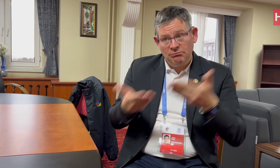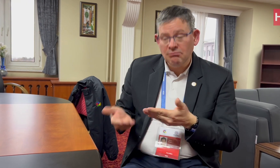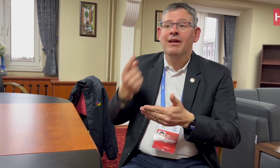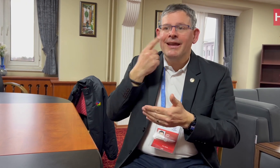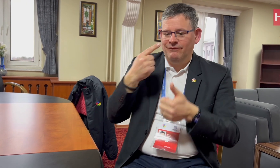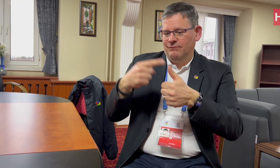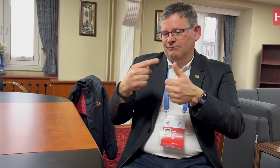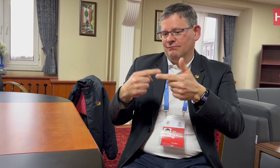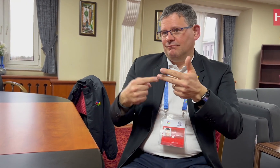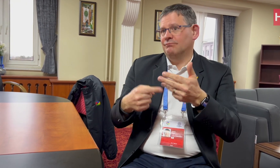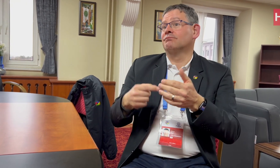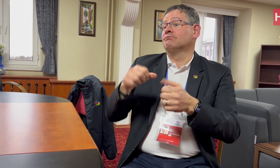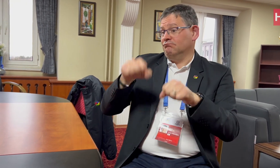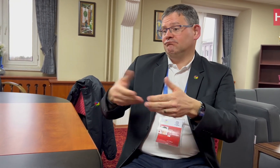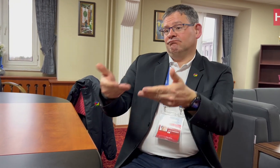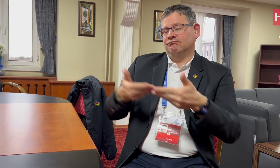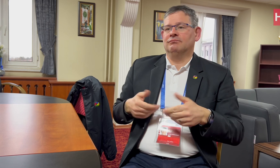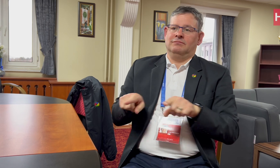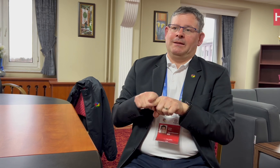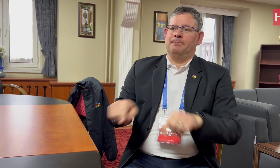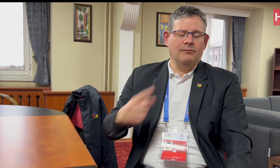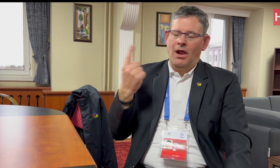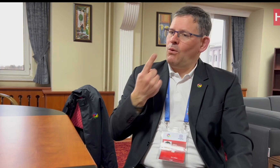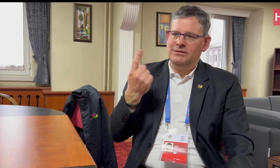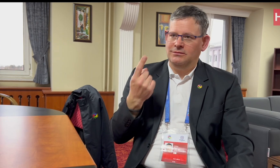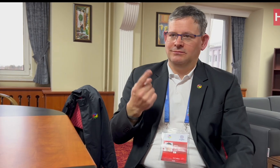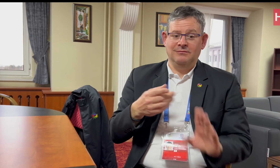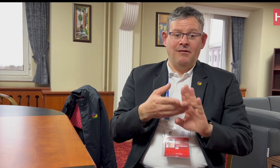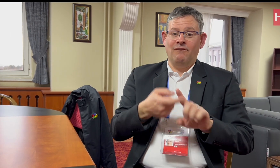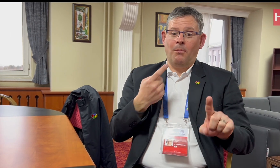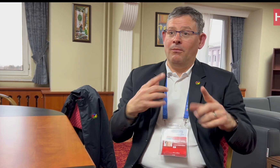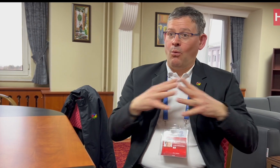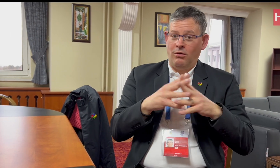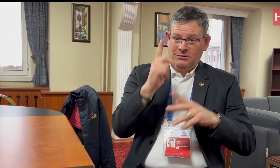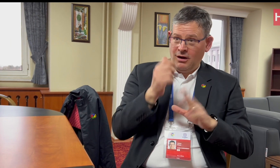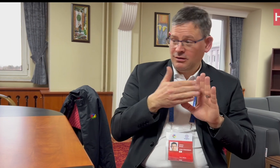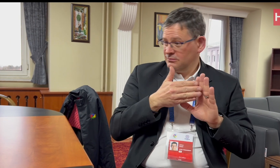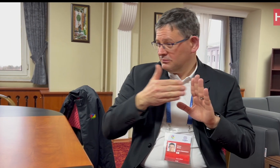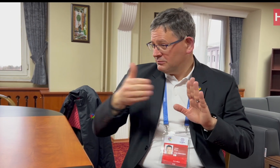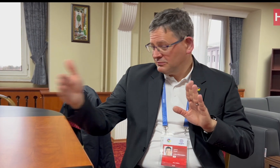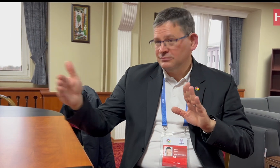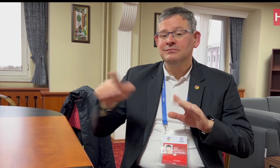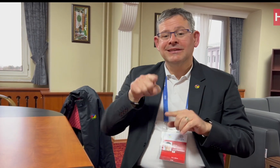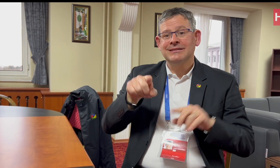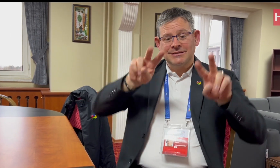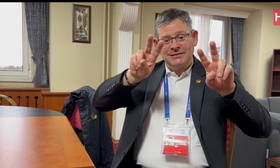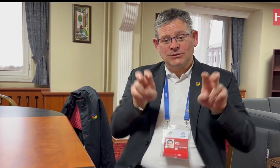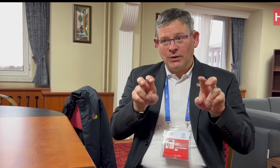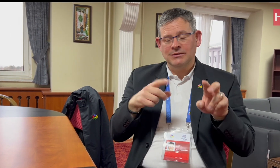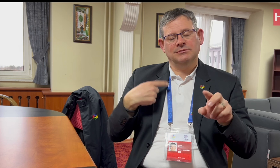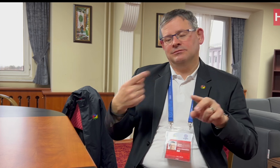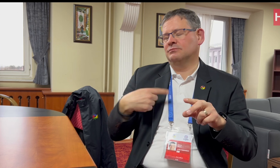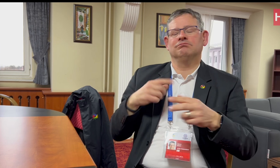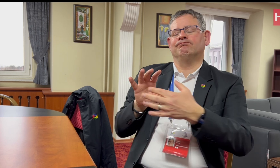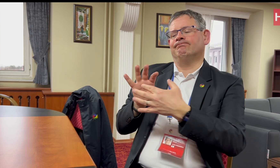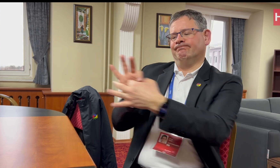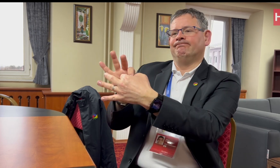IOC as it has been so since the start of the war. We remain unified